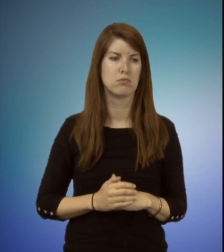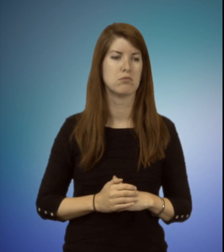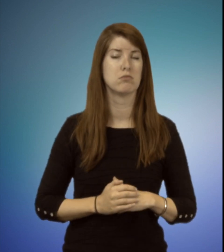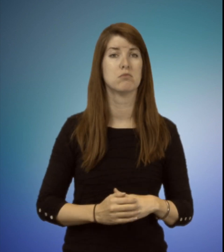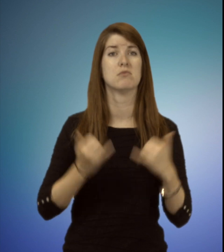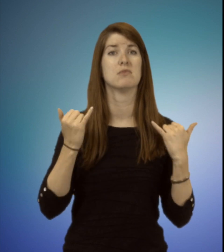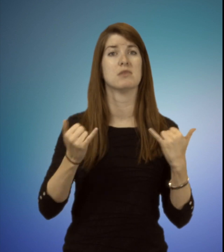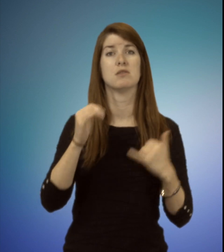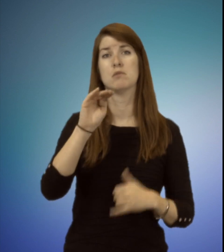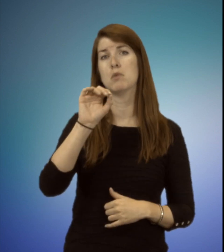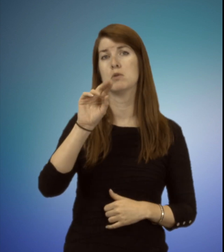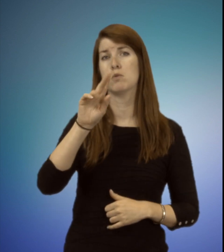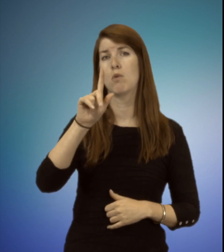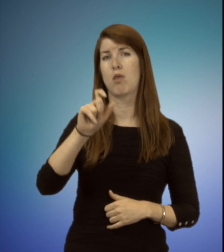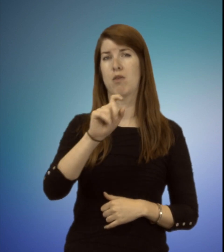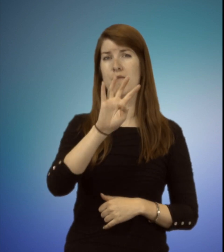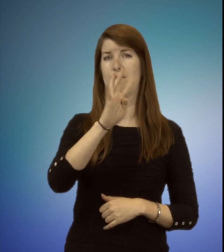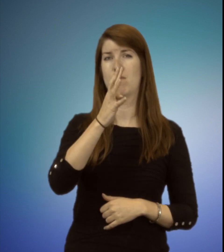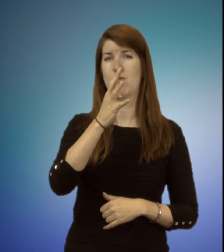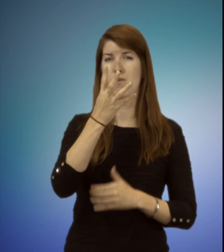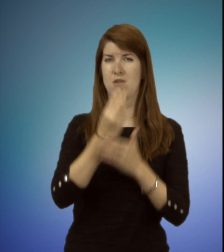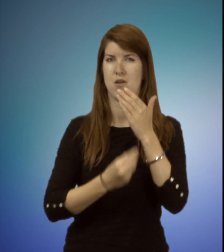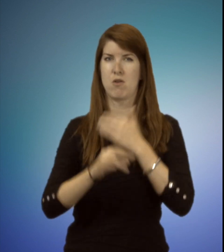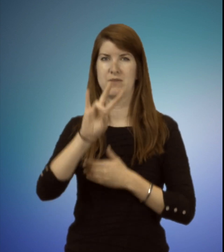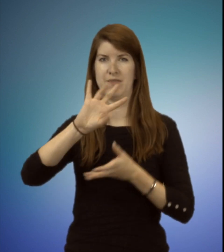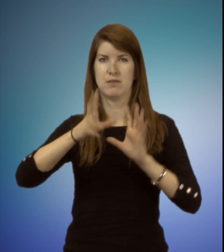This module is module 4 out of 7 modules.